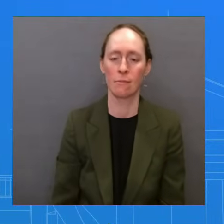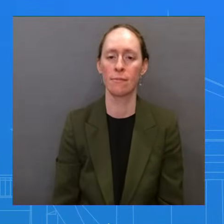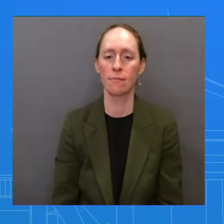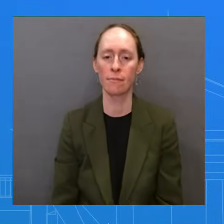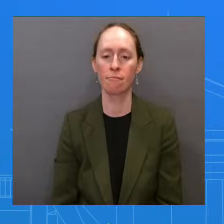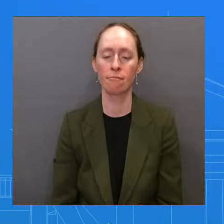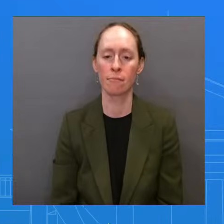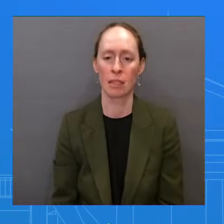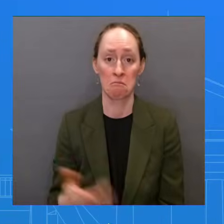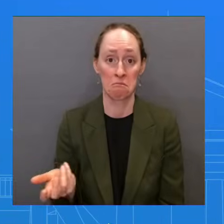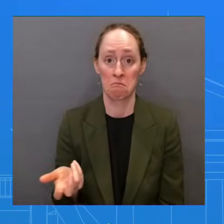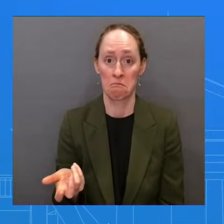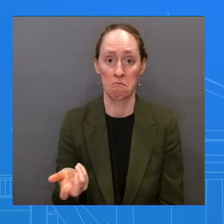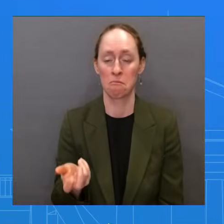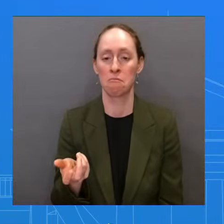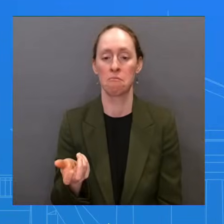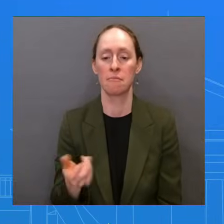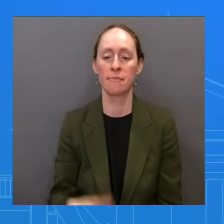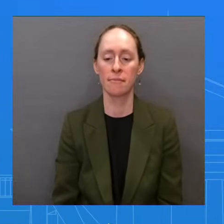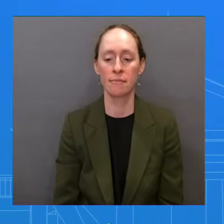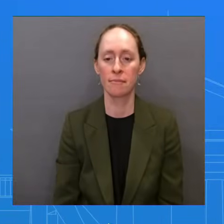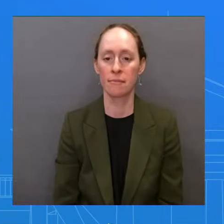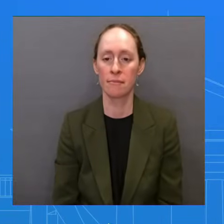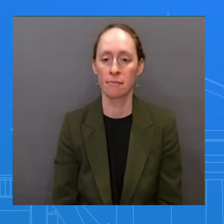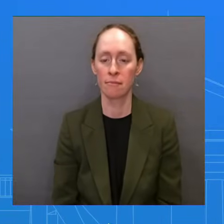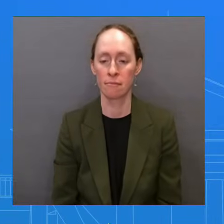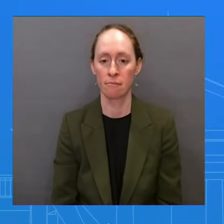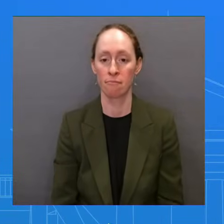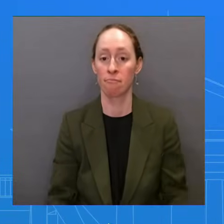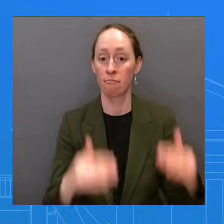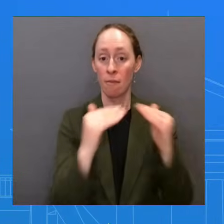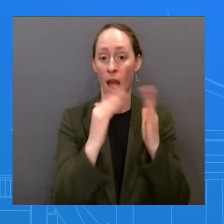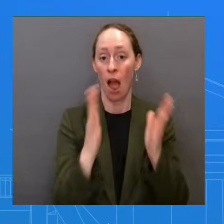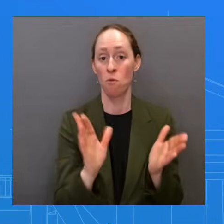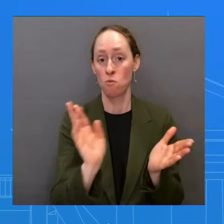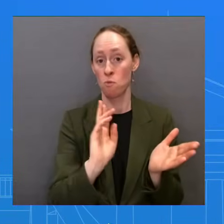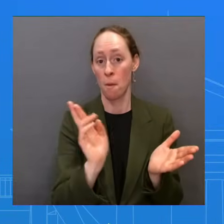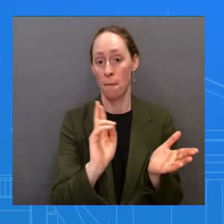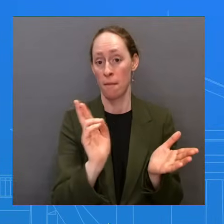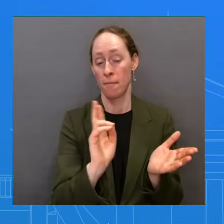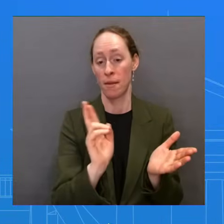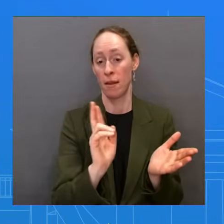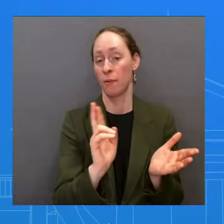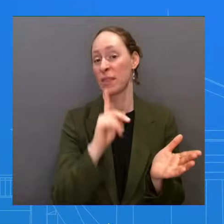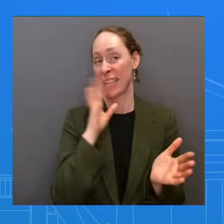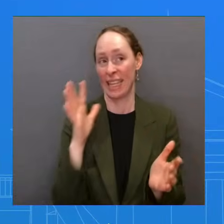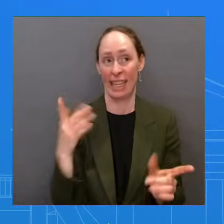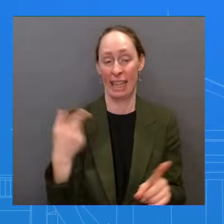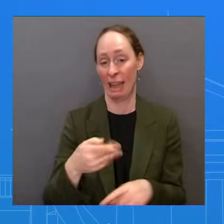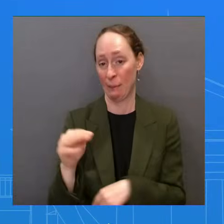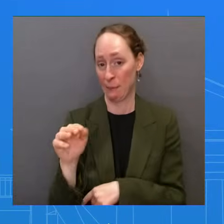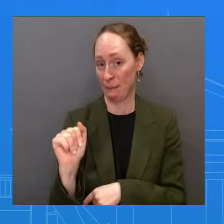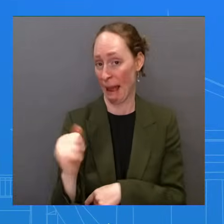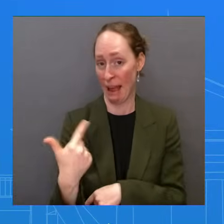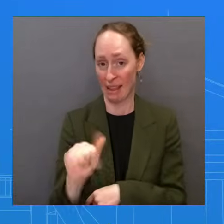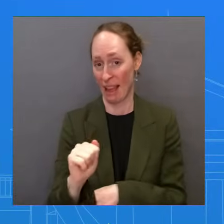this House -- this House vision -- MAGA vision that they put forward that we've been talking about for some time now, since April 19th.